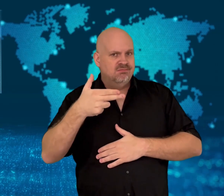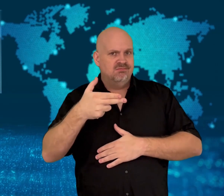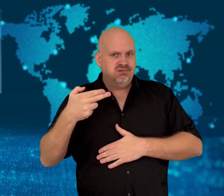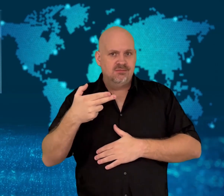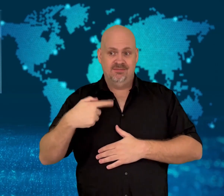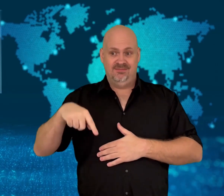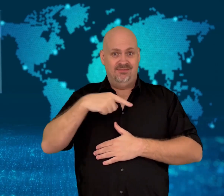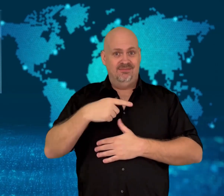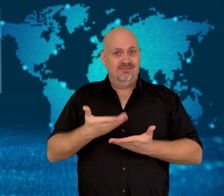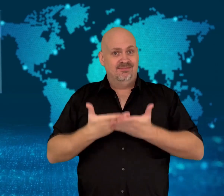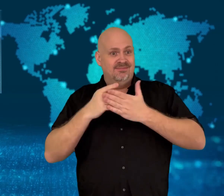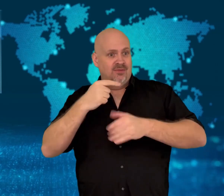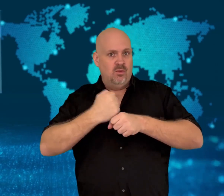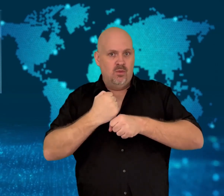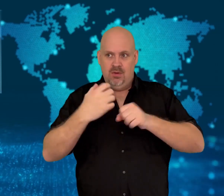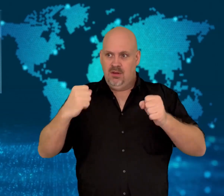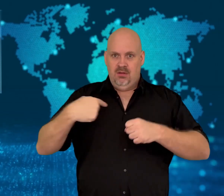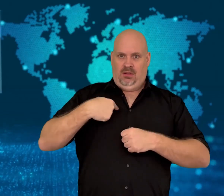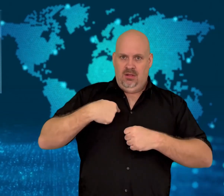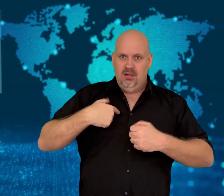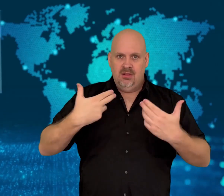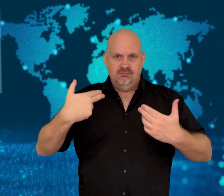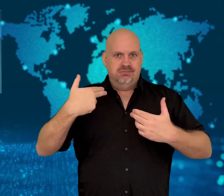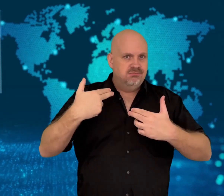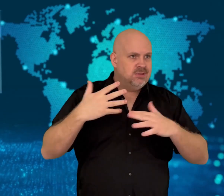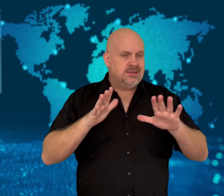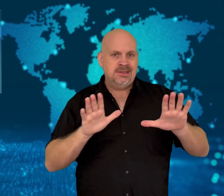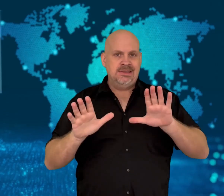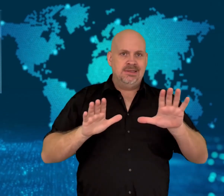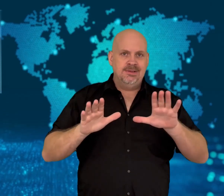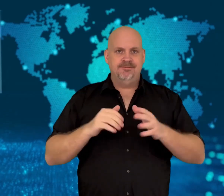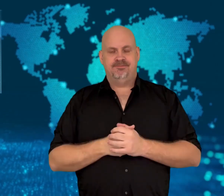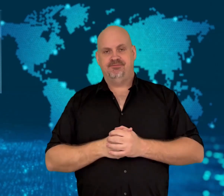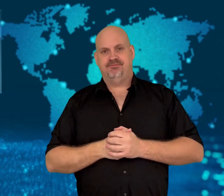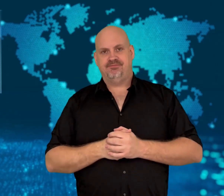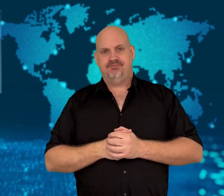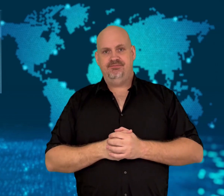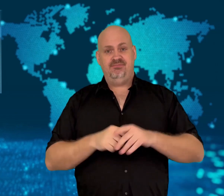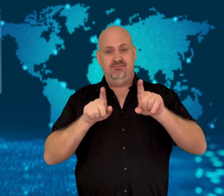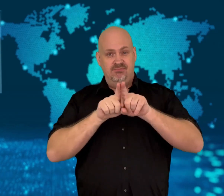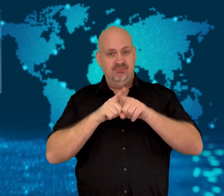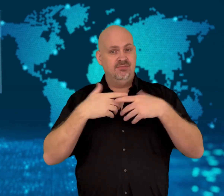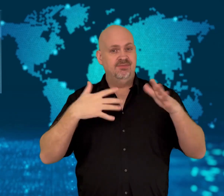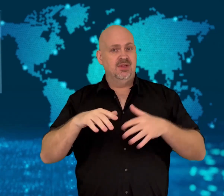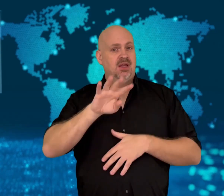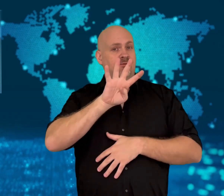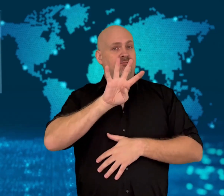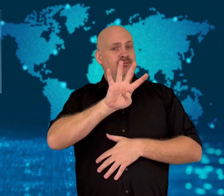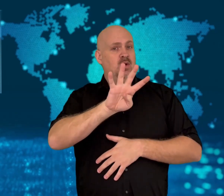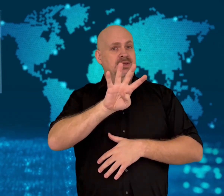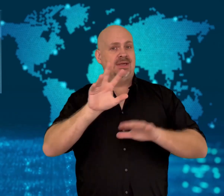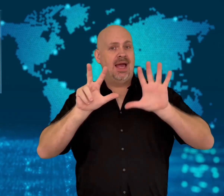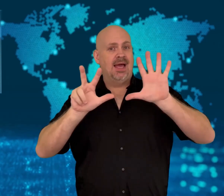There were reports of shots being fired, putting aid workers at risk.